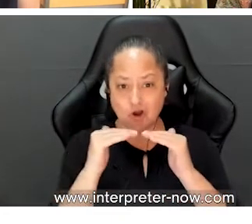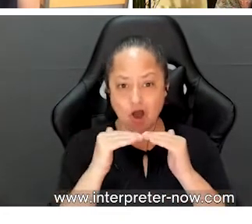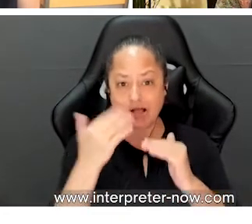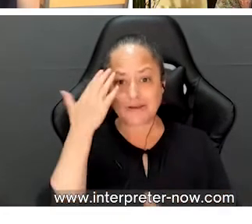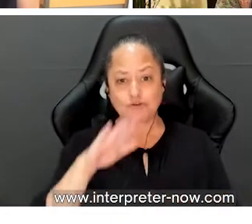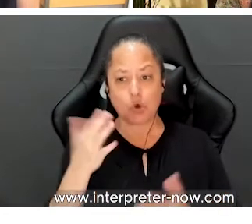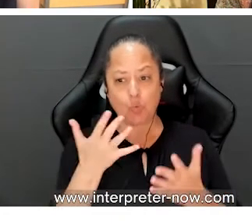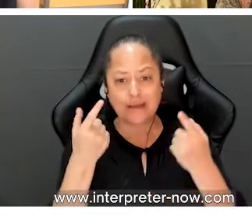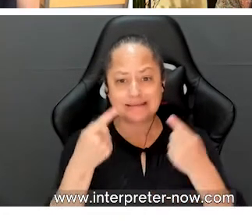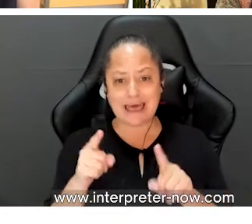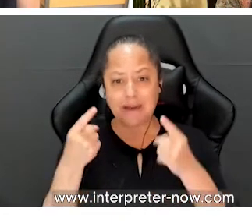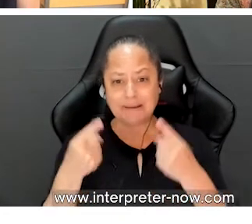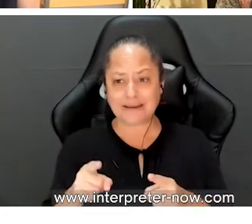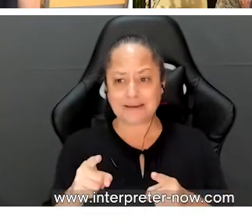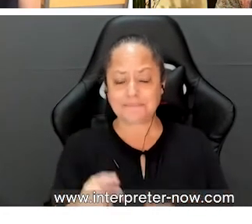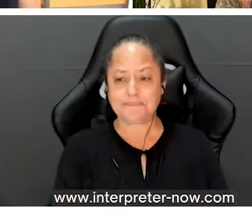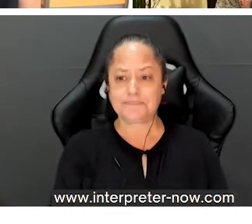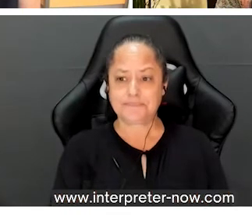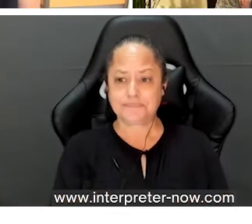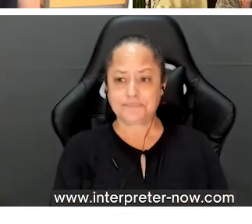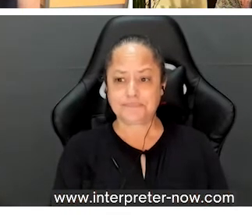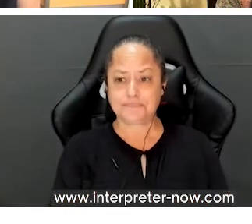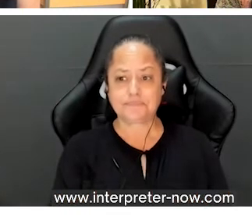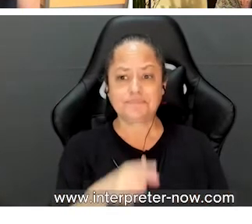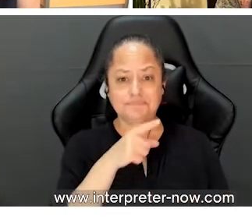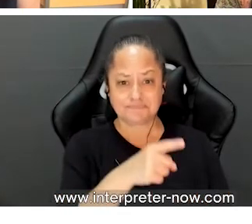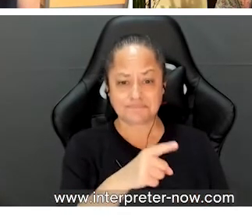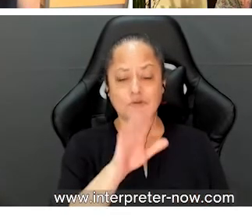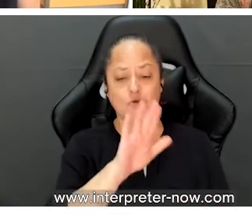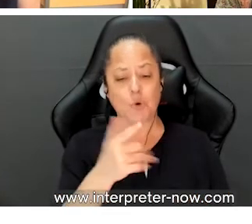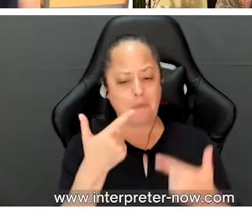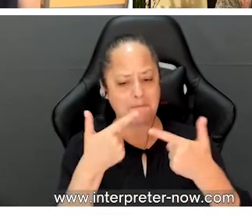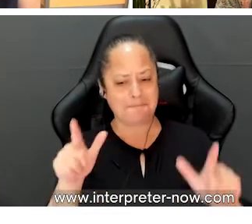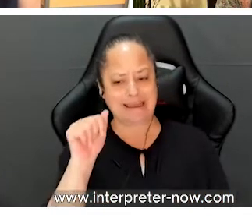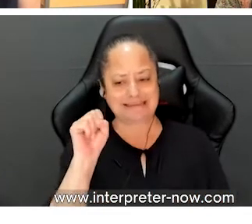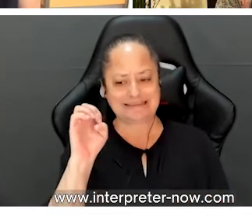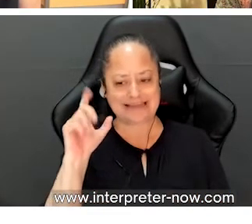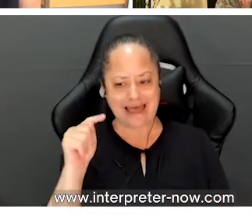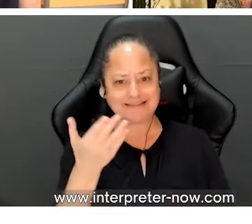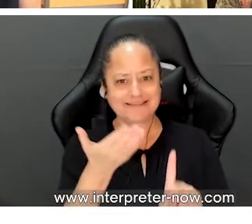They know what's happening. They are your biggest asset.